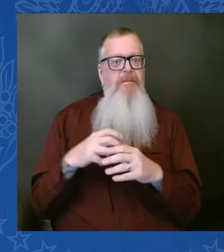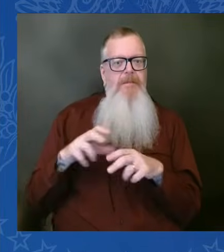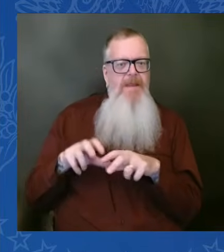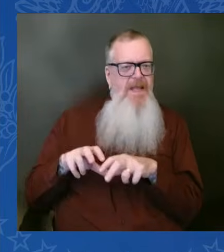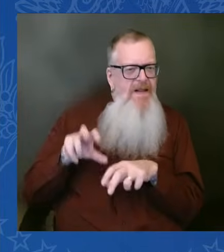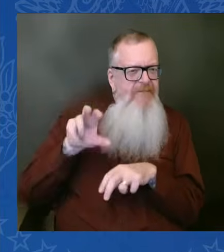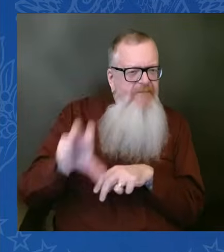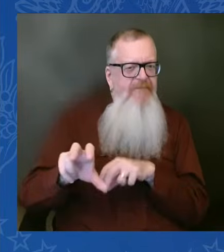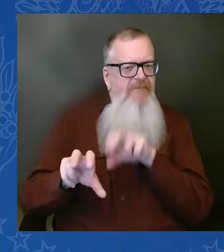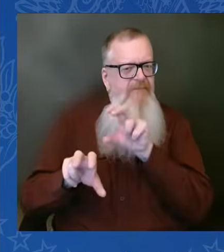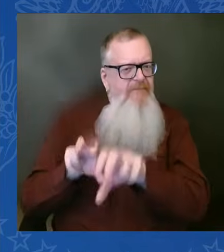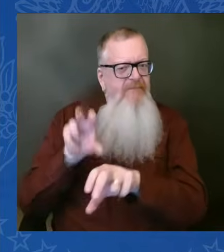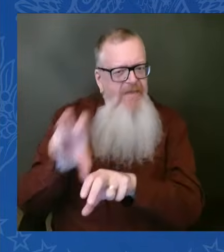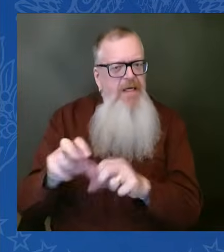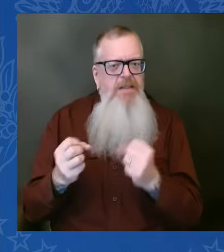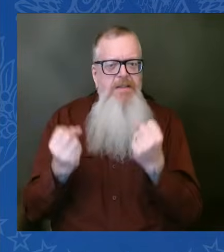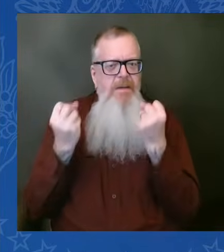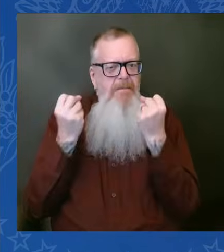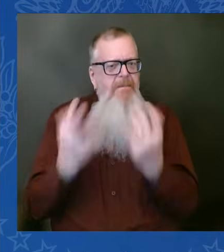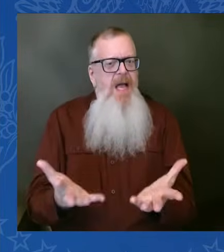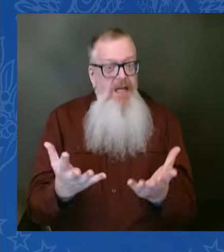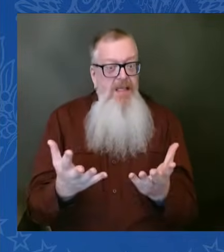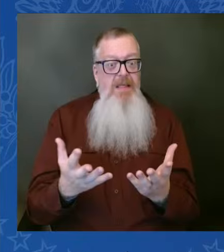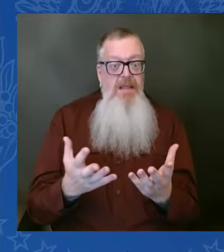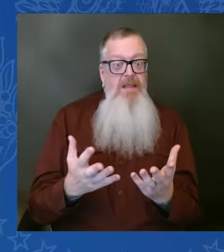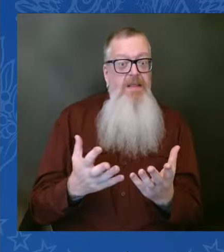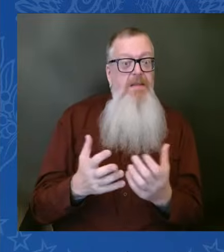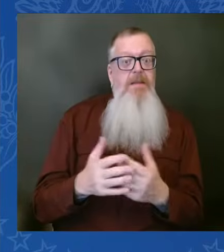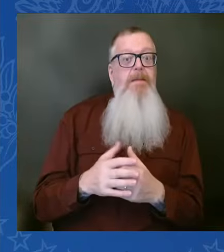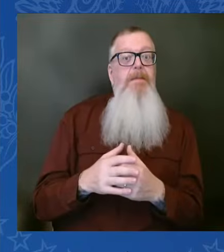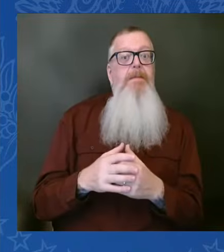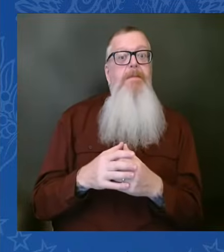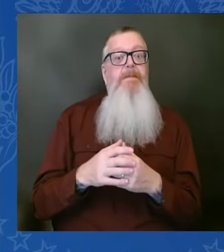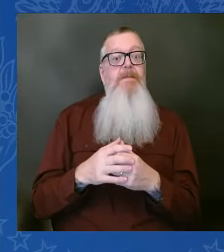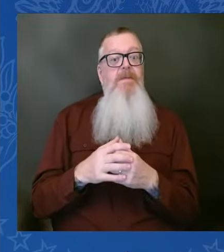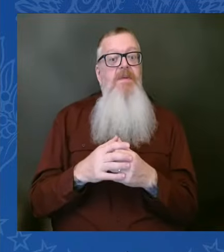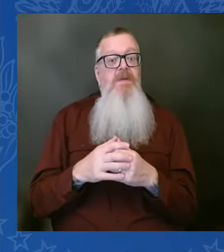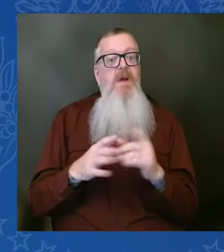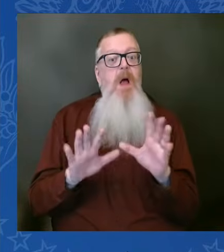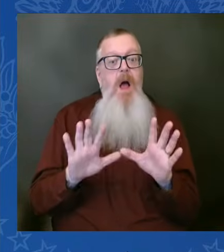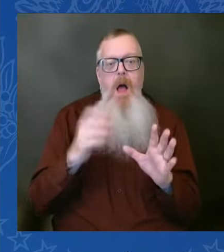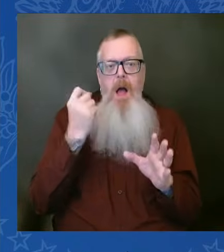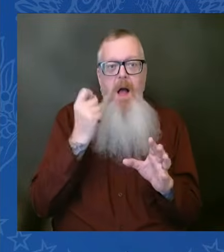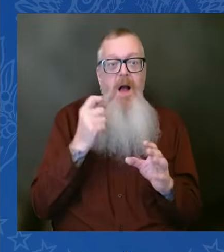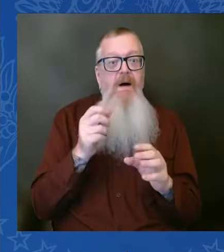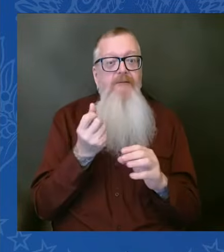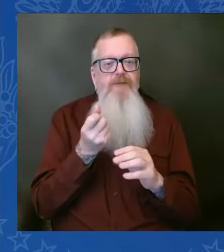Scientific discoveries and inventions developed in America were commercialized in countries like China,